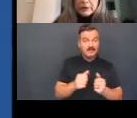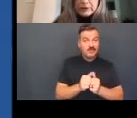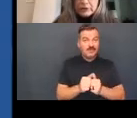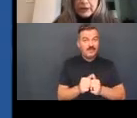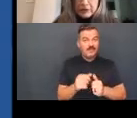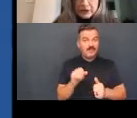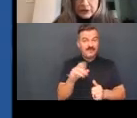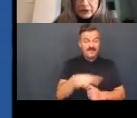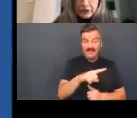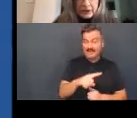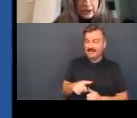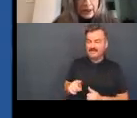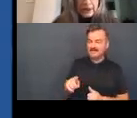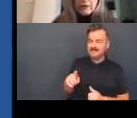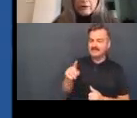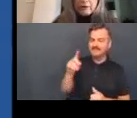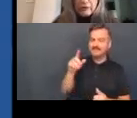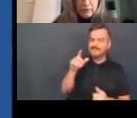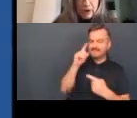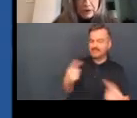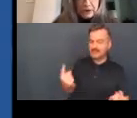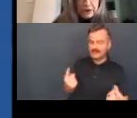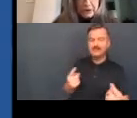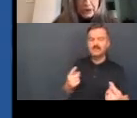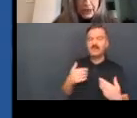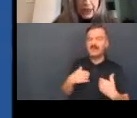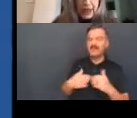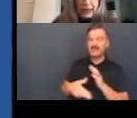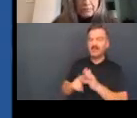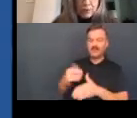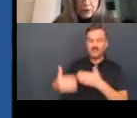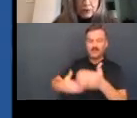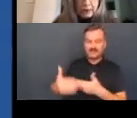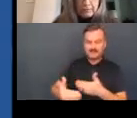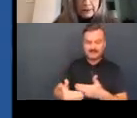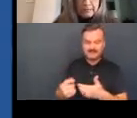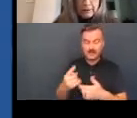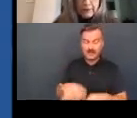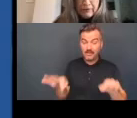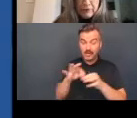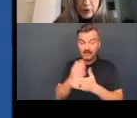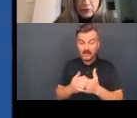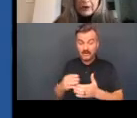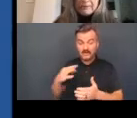triage decision. There are review processes, and importantly the Pittsburgh framework recommends